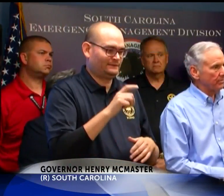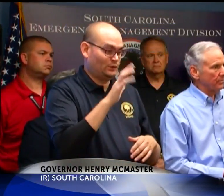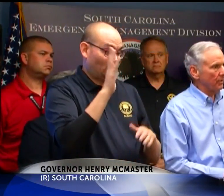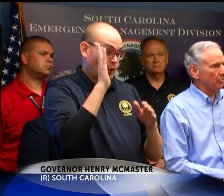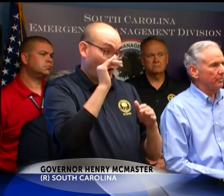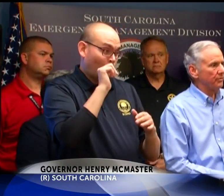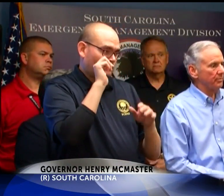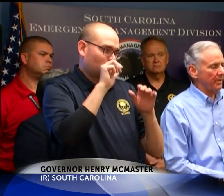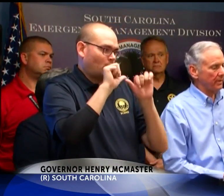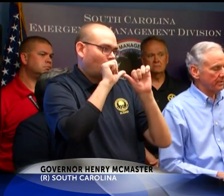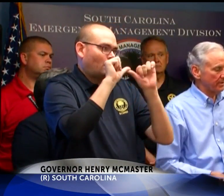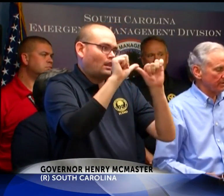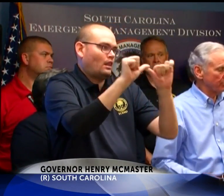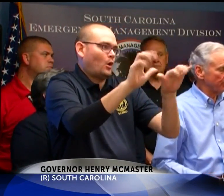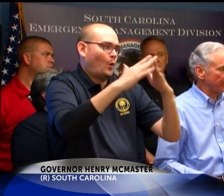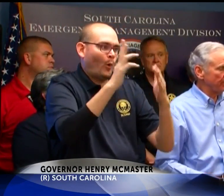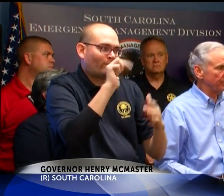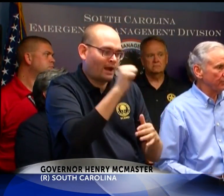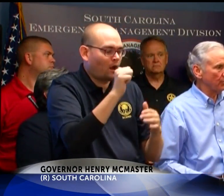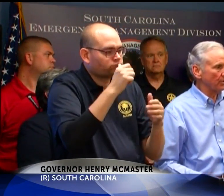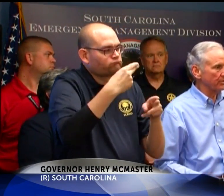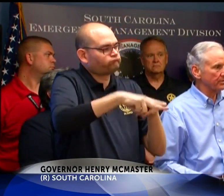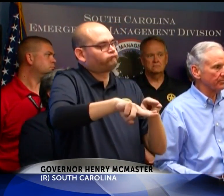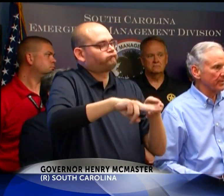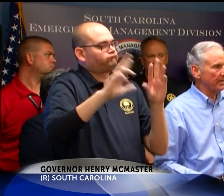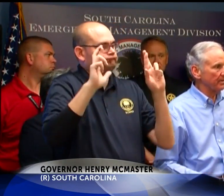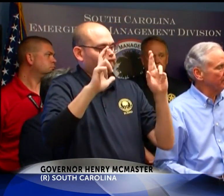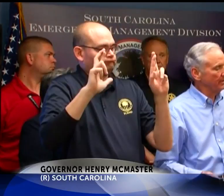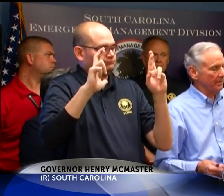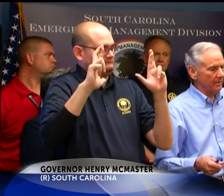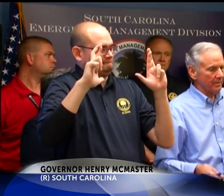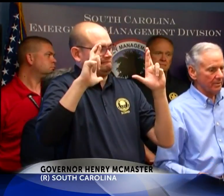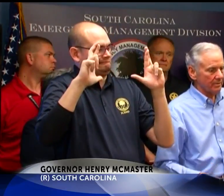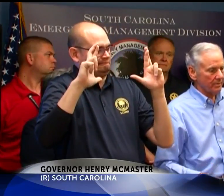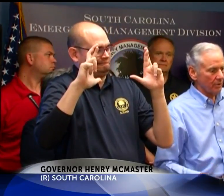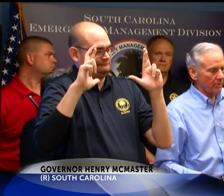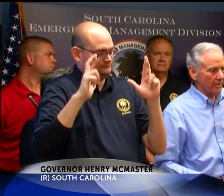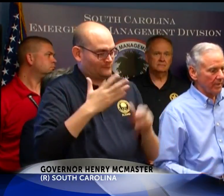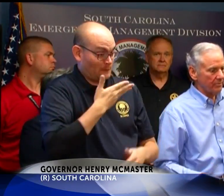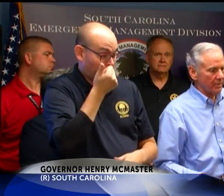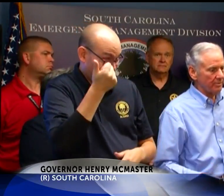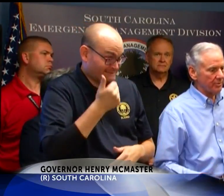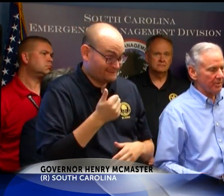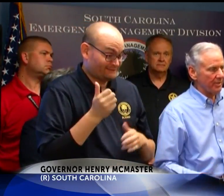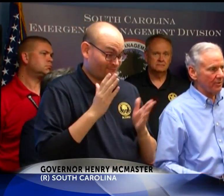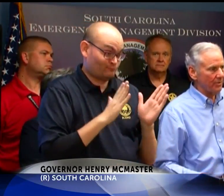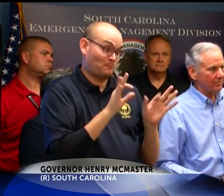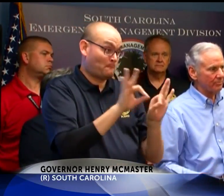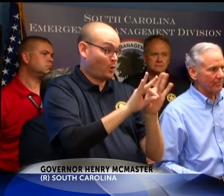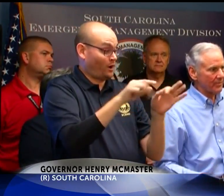CAN FIND IT ON OUR WEBSITE AT WWW.COUNTON2.COM.